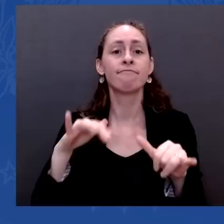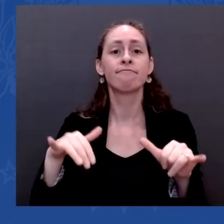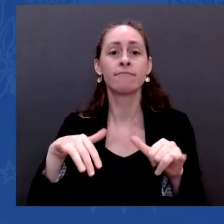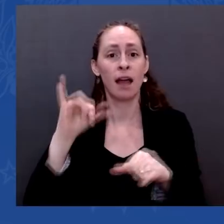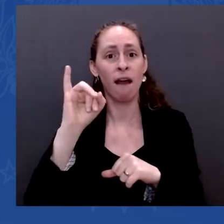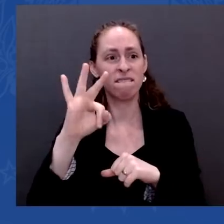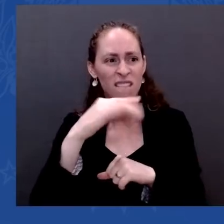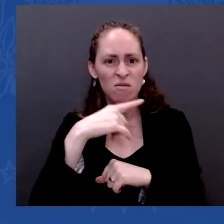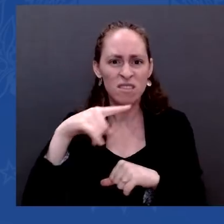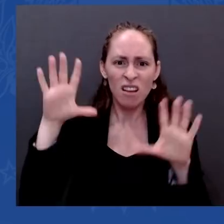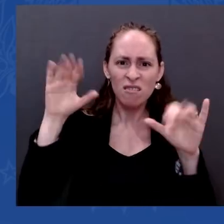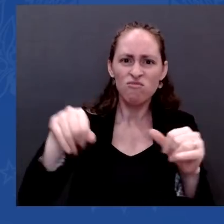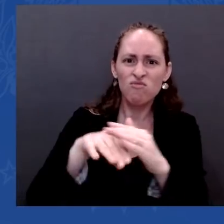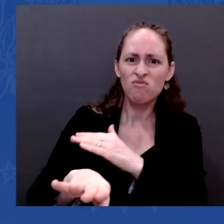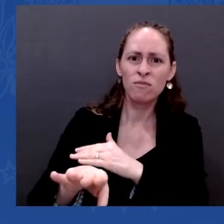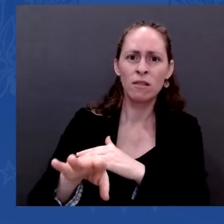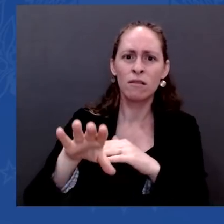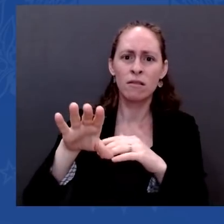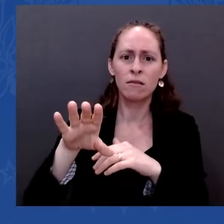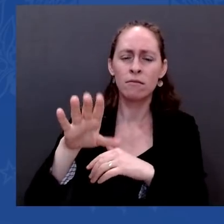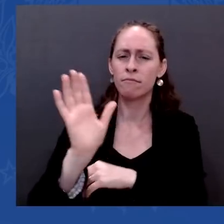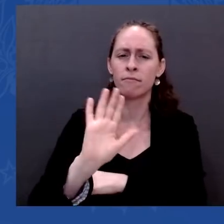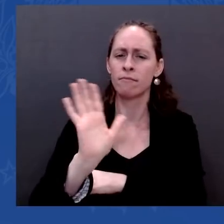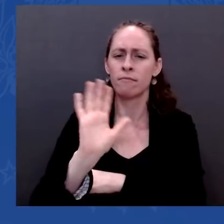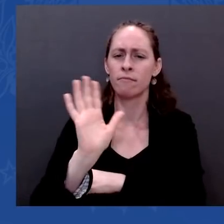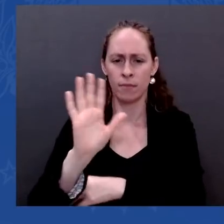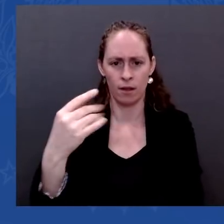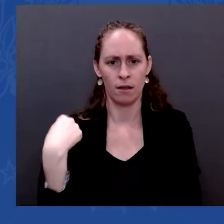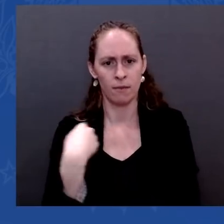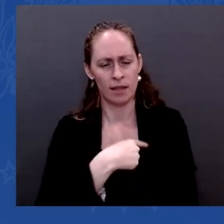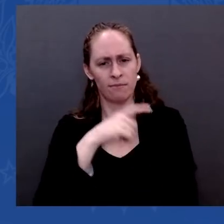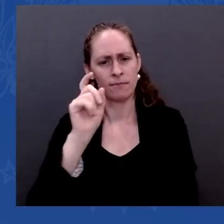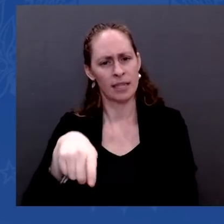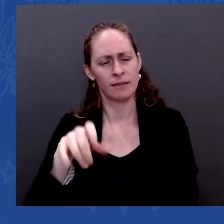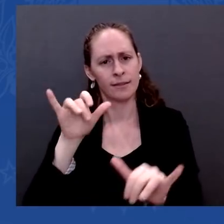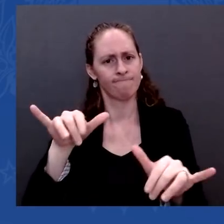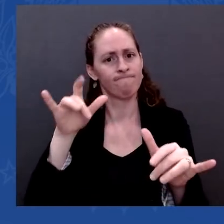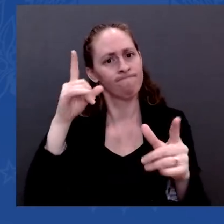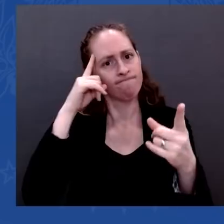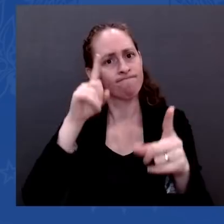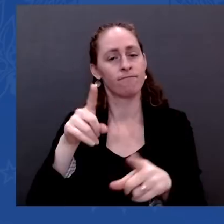and reassurance of our eastern flank allies. We're united in that as well.